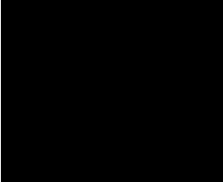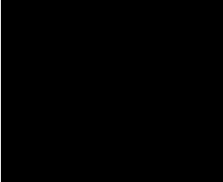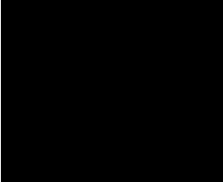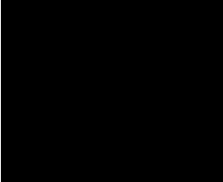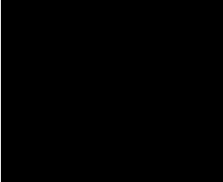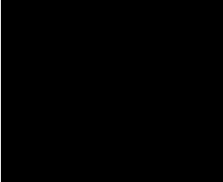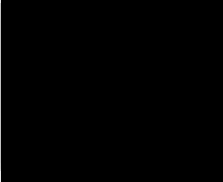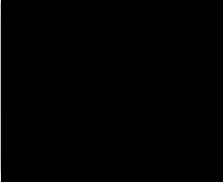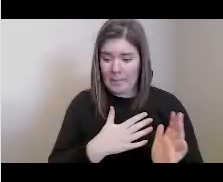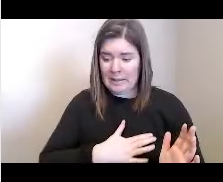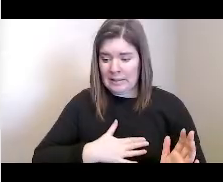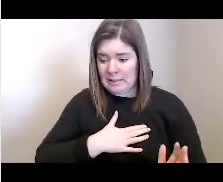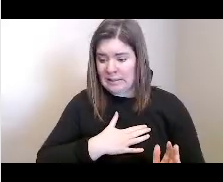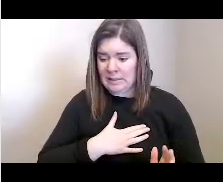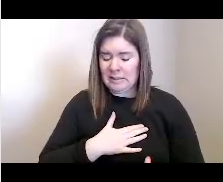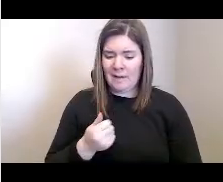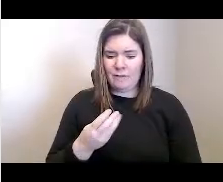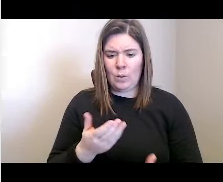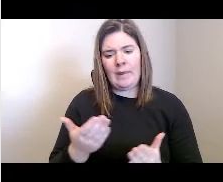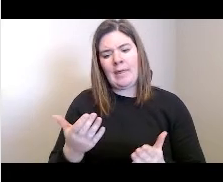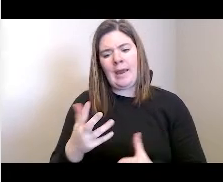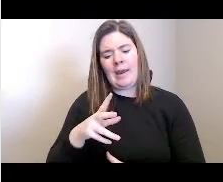I'll show a few things in PowerPoint. I did want to mention